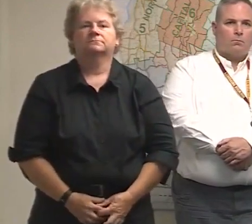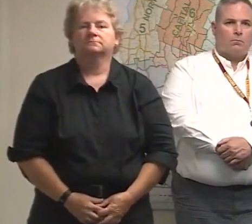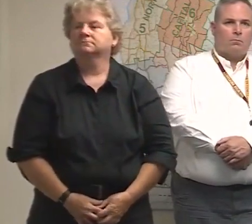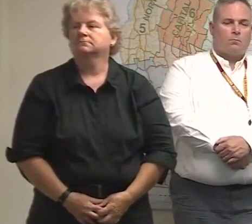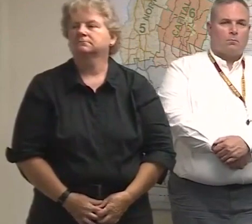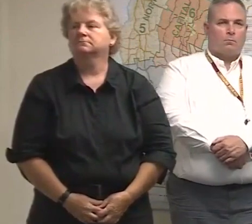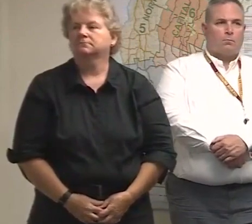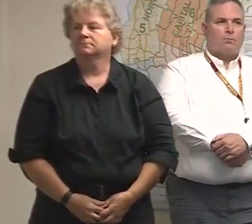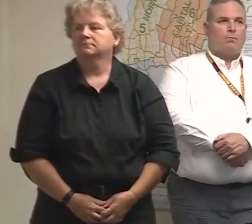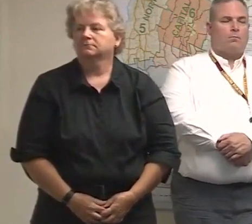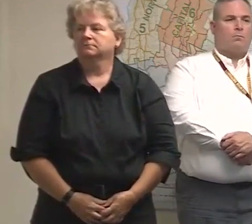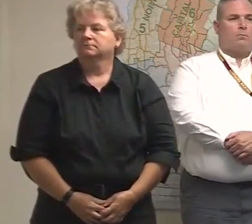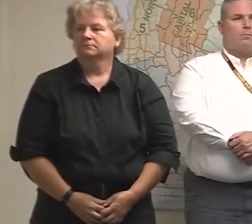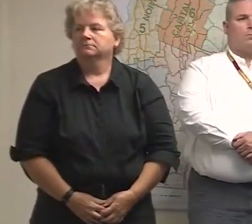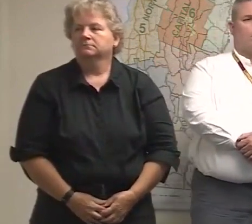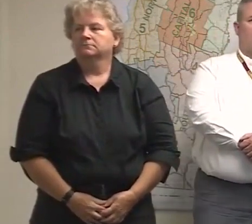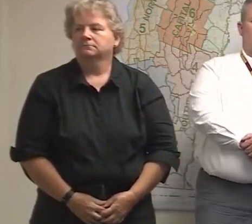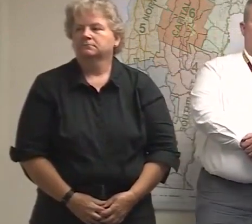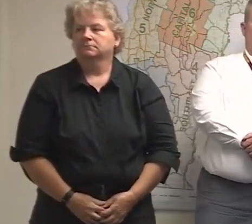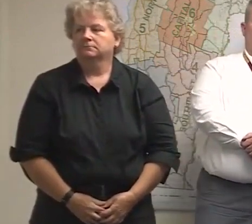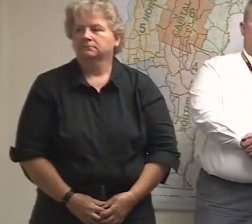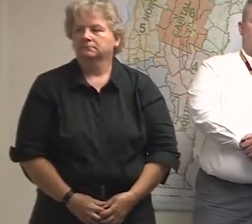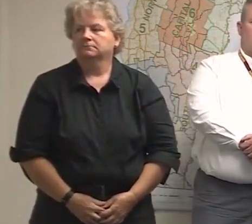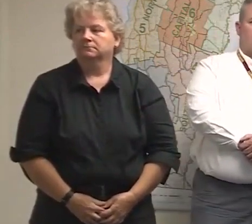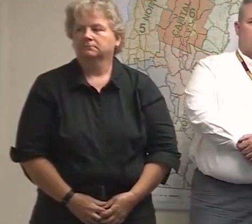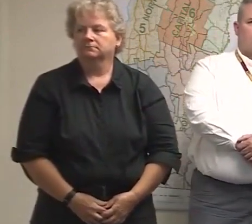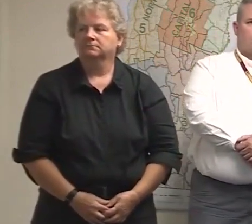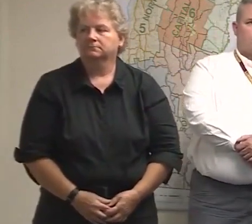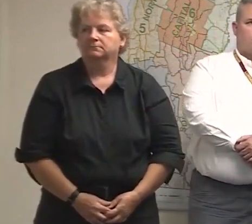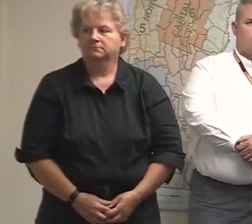GOVERNOR, YOU MENTIONED THE RESTORATION OF THE STATE ROAD.